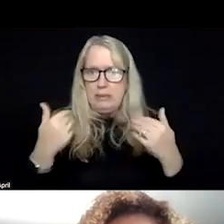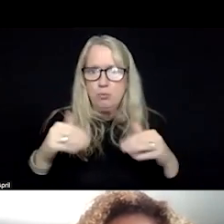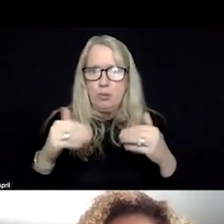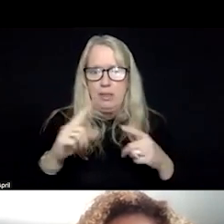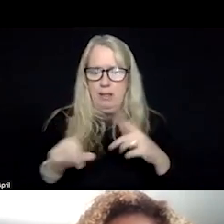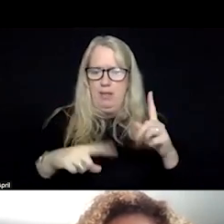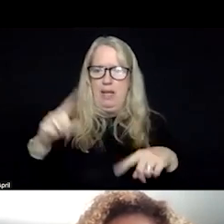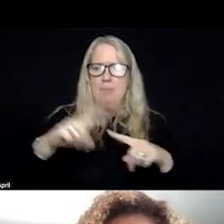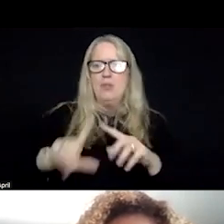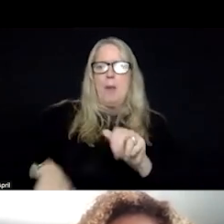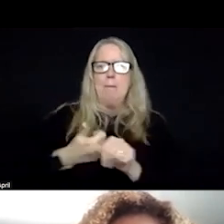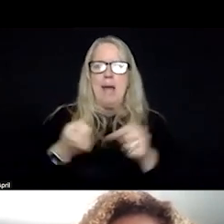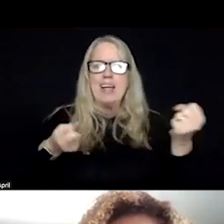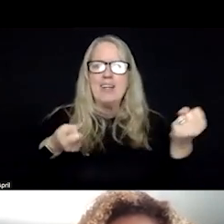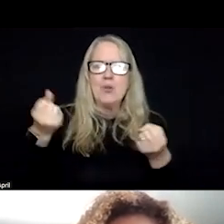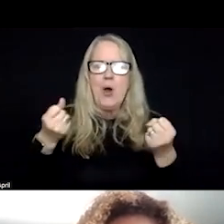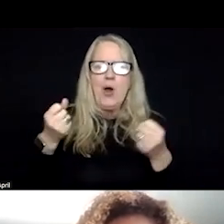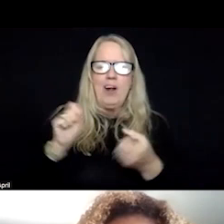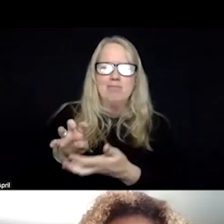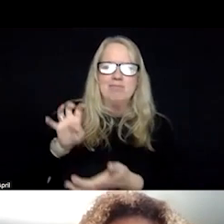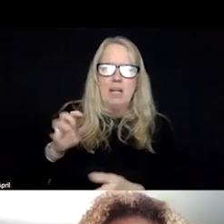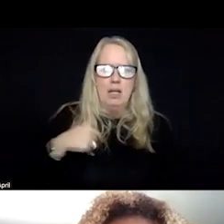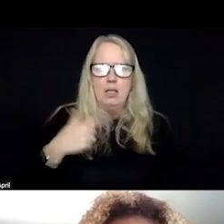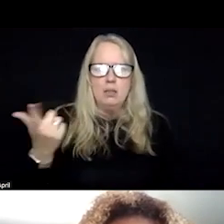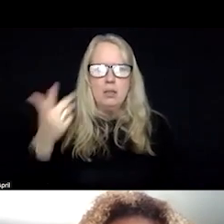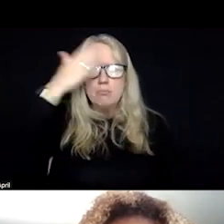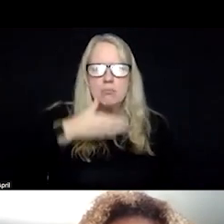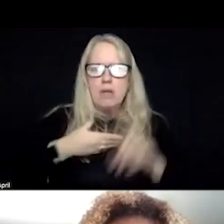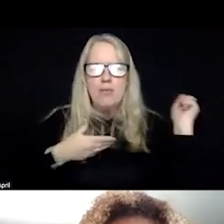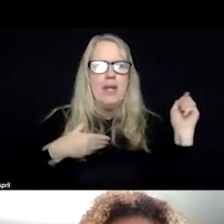IN THE BACK OF THE CAR IN THE CAR POOL AND IT IS LIKE YOU ARE NOT